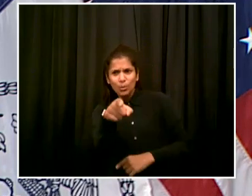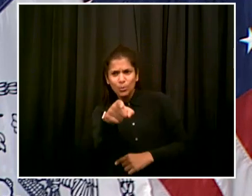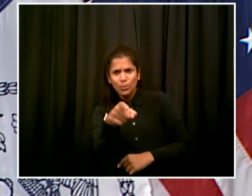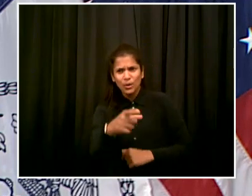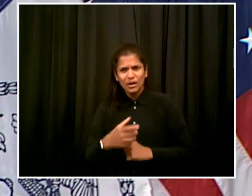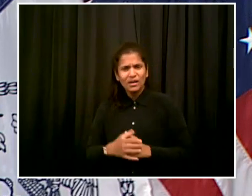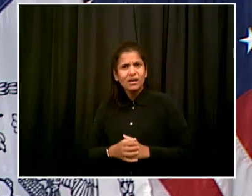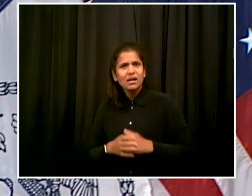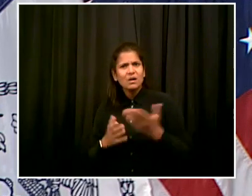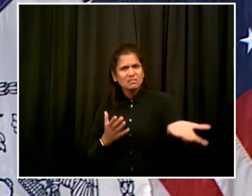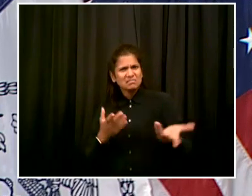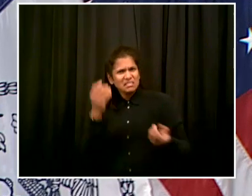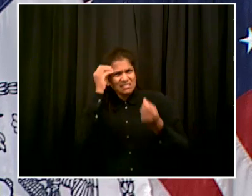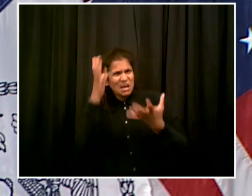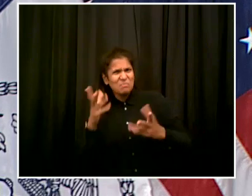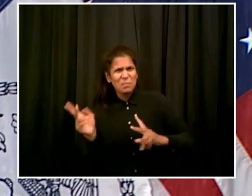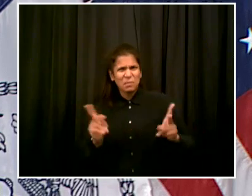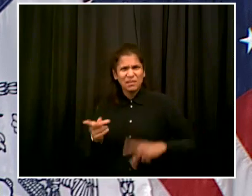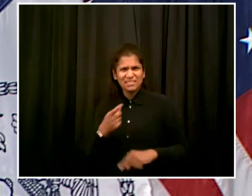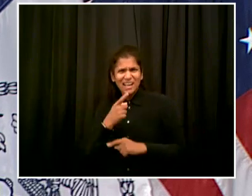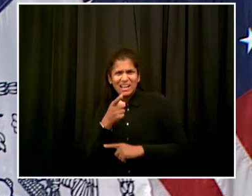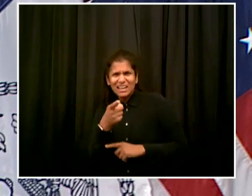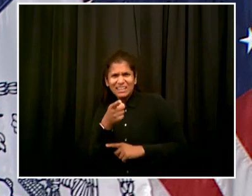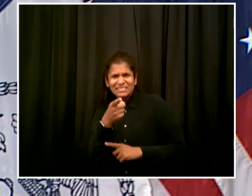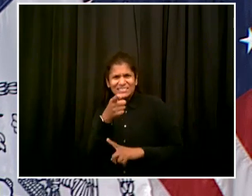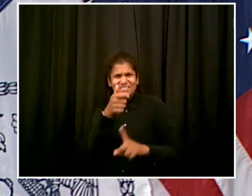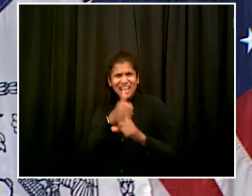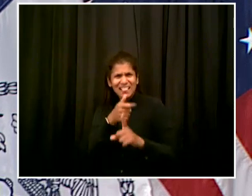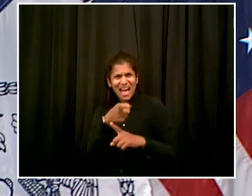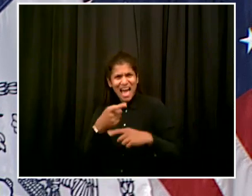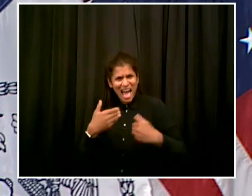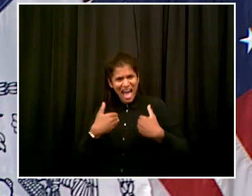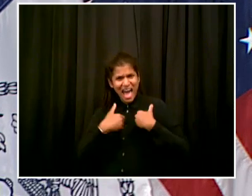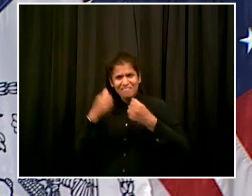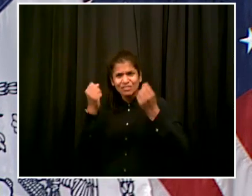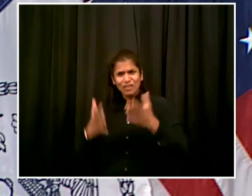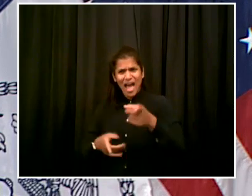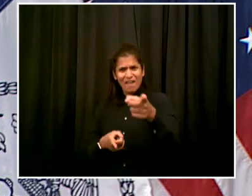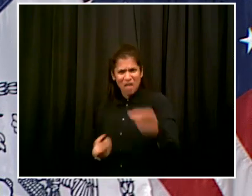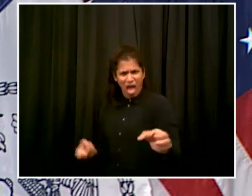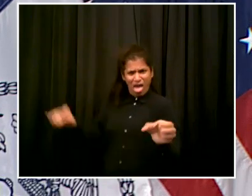ANECDTOALY L APAPER THAT MORE PEOPLE ARE DRIVING AND NOT USING MASS TRANSIT. ONE OF THE